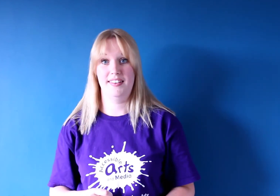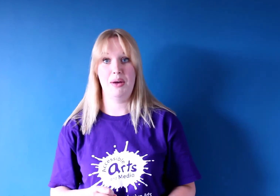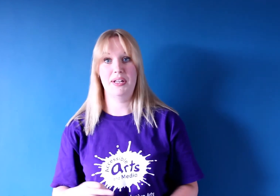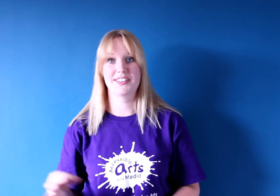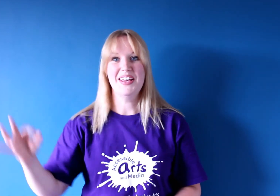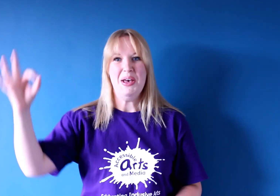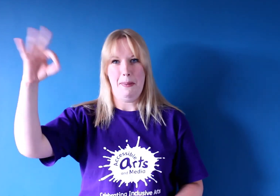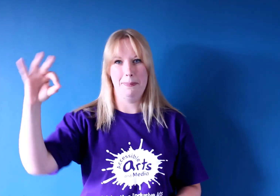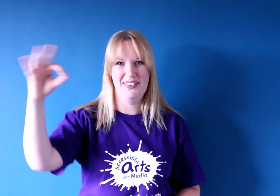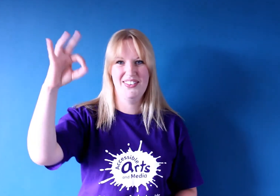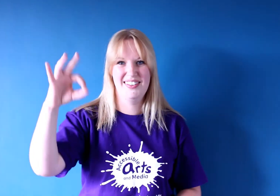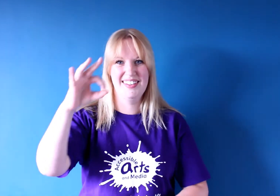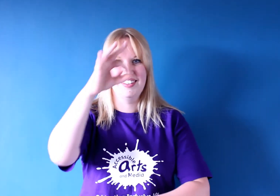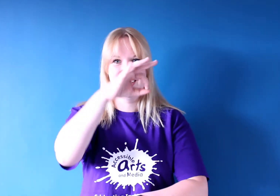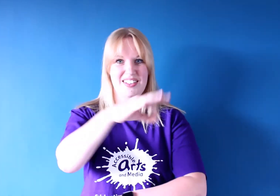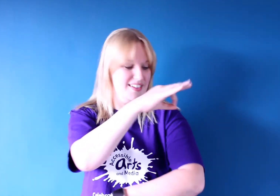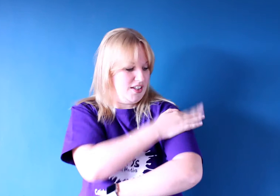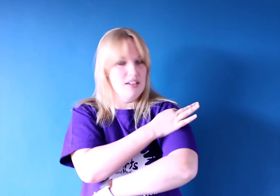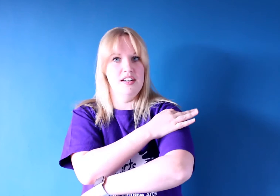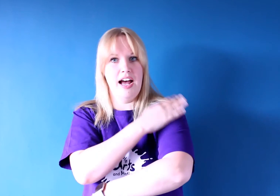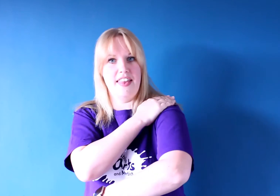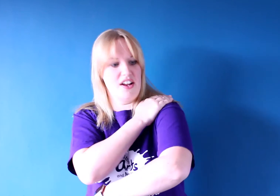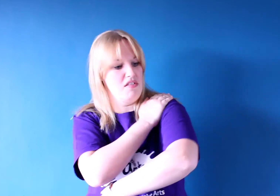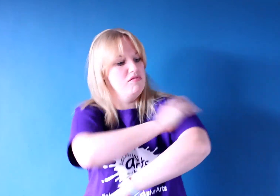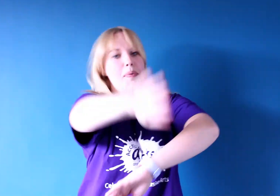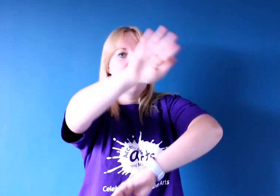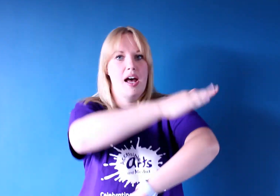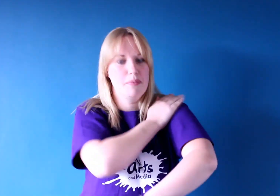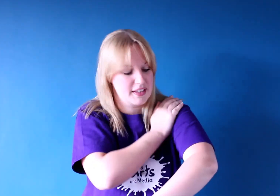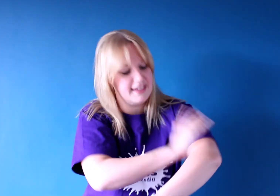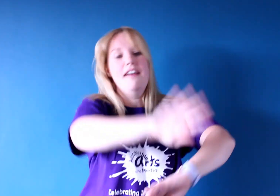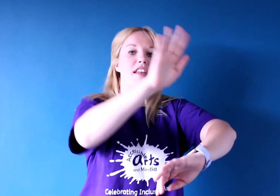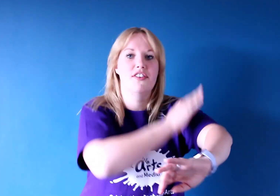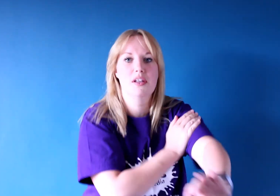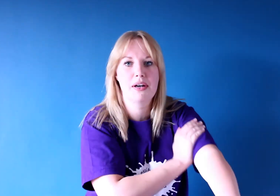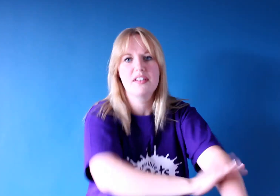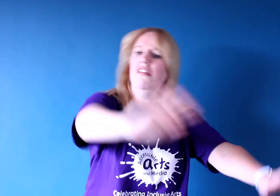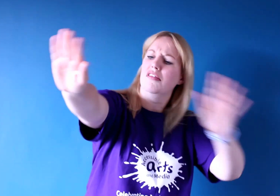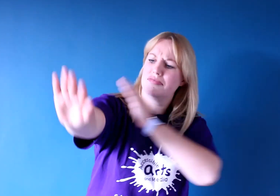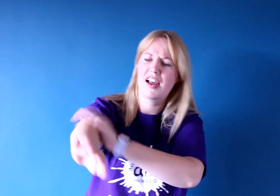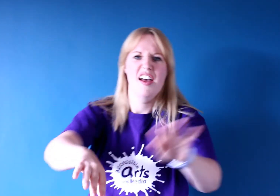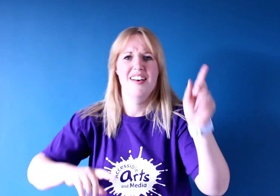That’s it well done. Bzzz. And then you’re going to rub your arms, get rid of all the bugs.